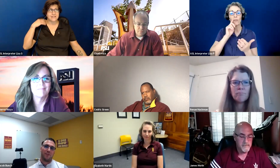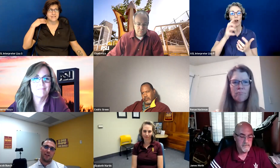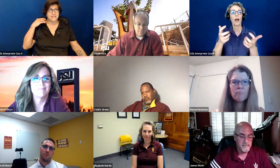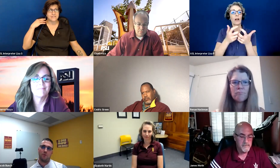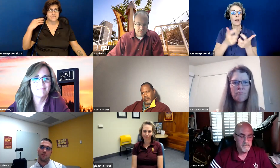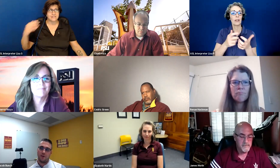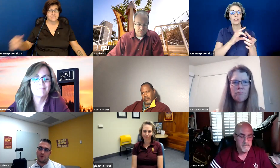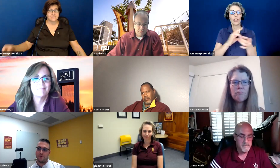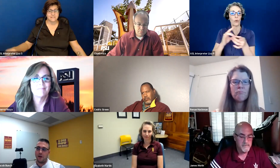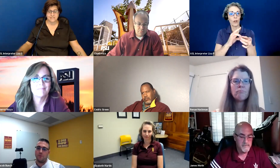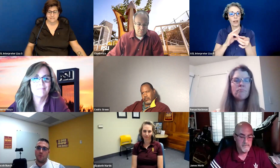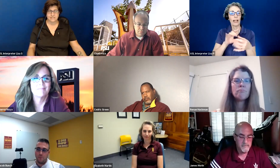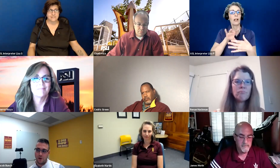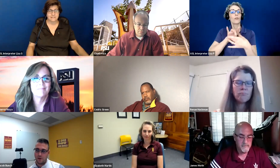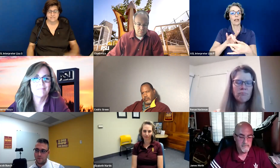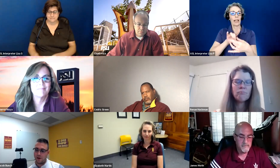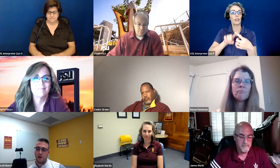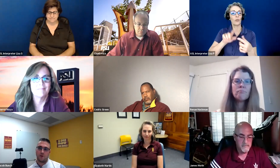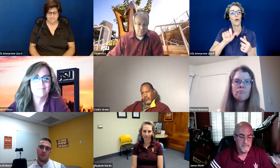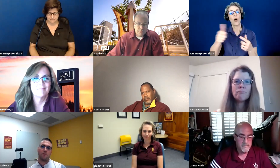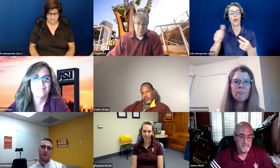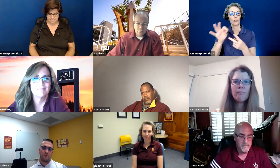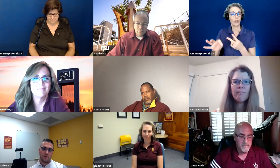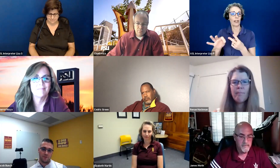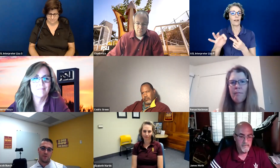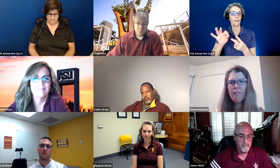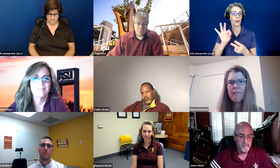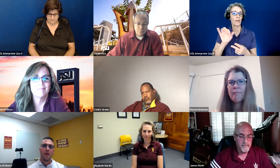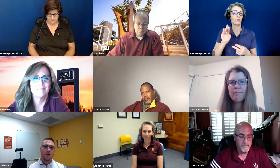related to alternative format services.